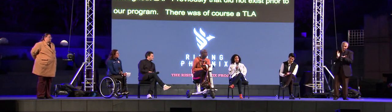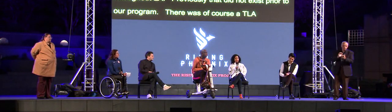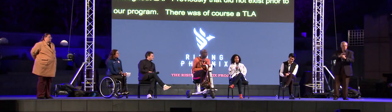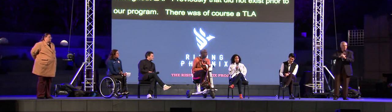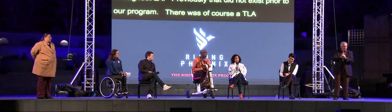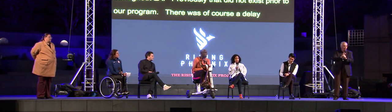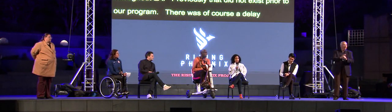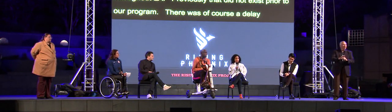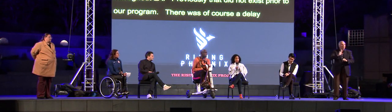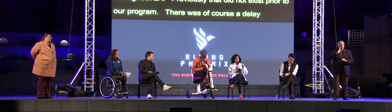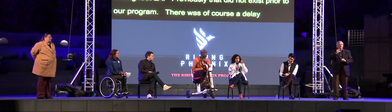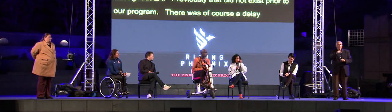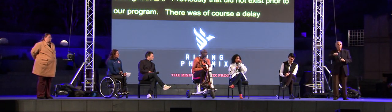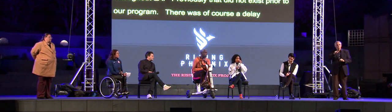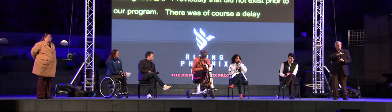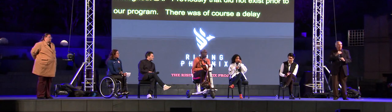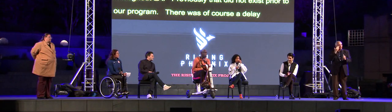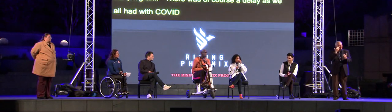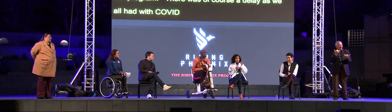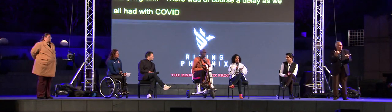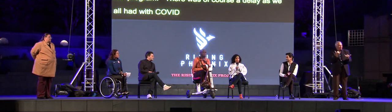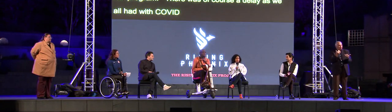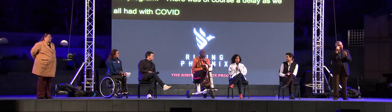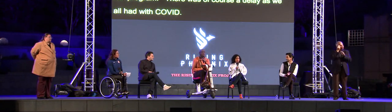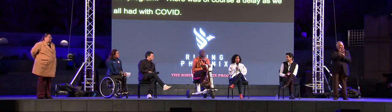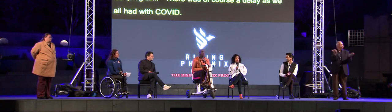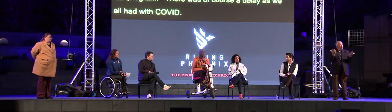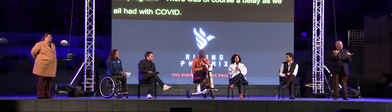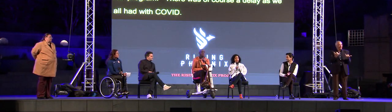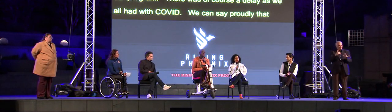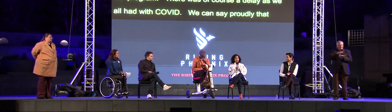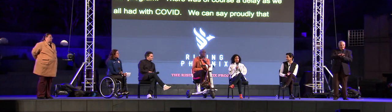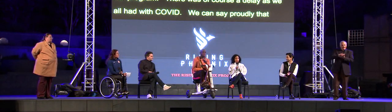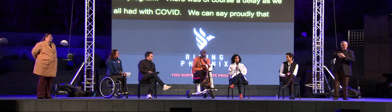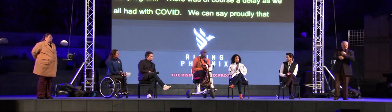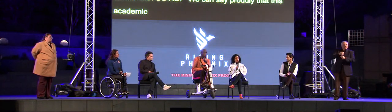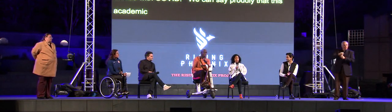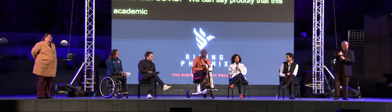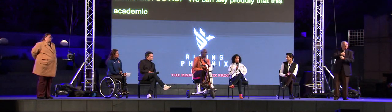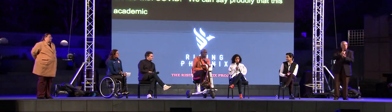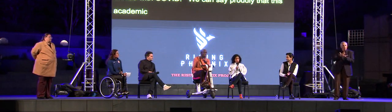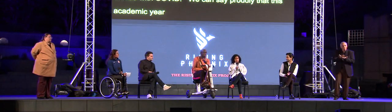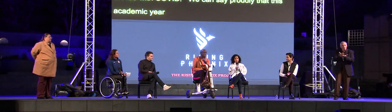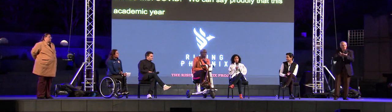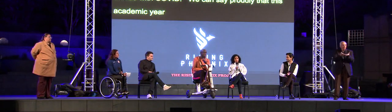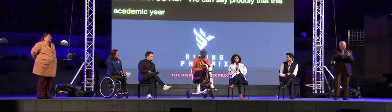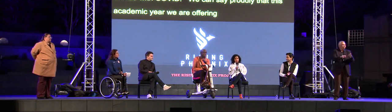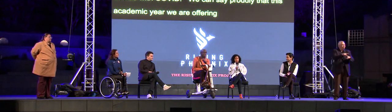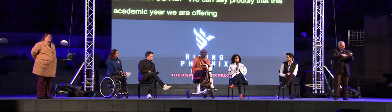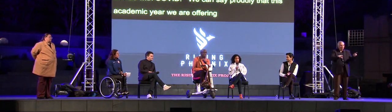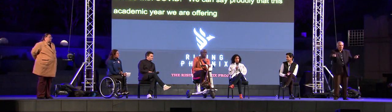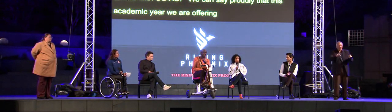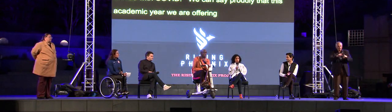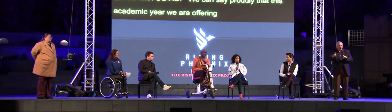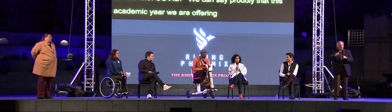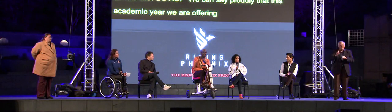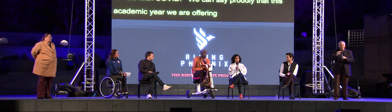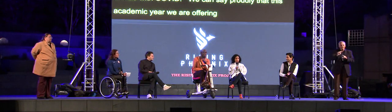But we can say very proudly that this academic year, we are offering a wide variety of parasport for kids,